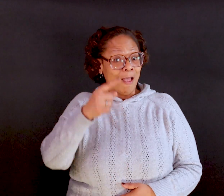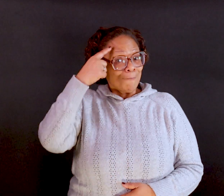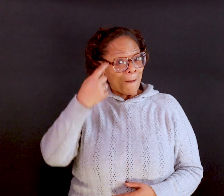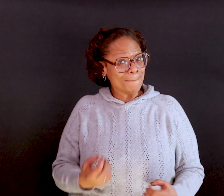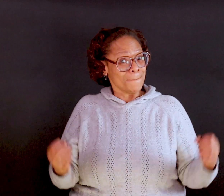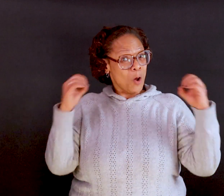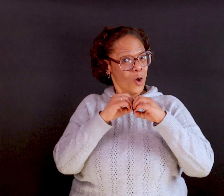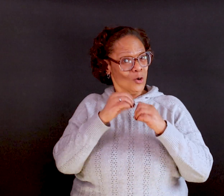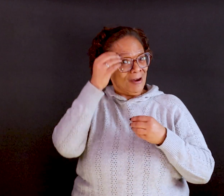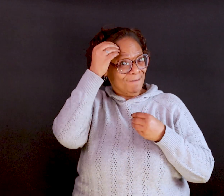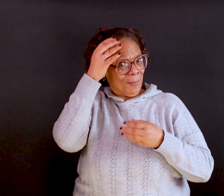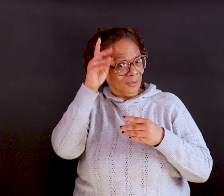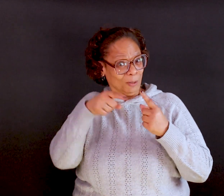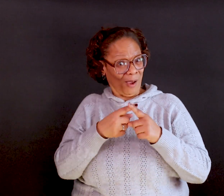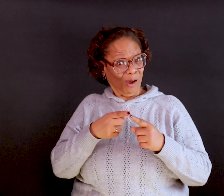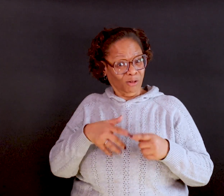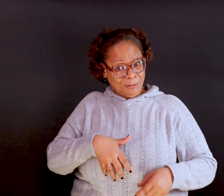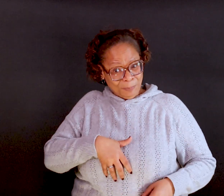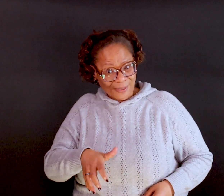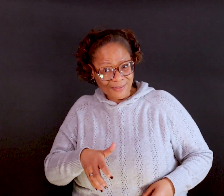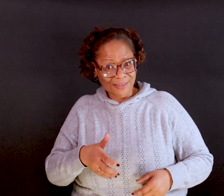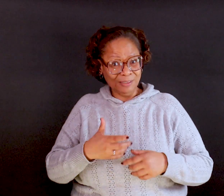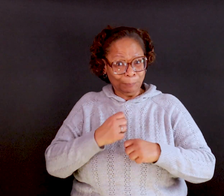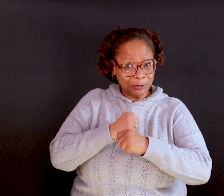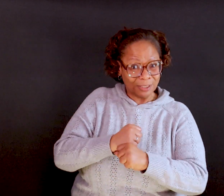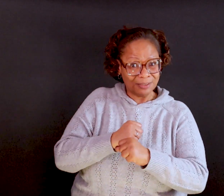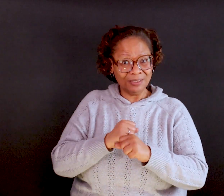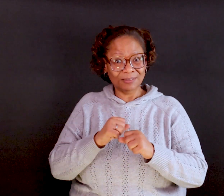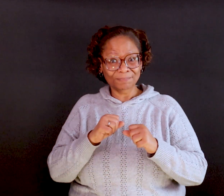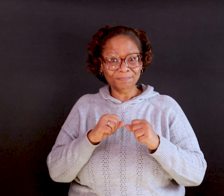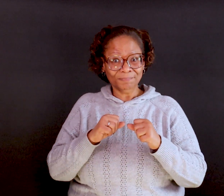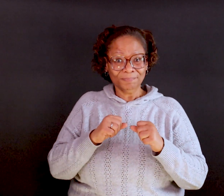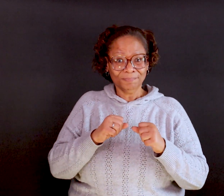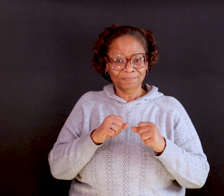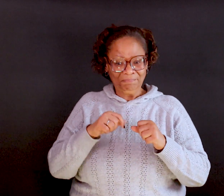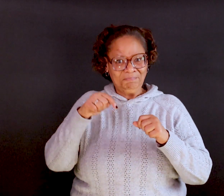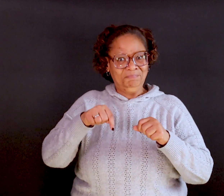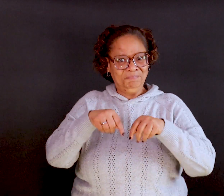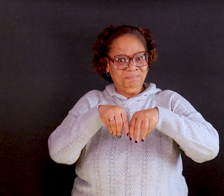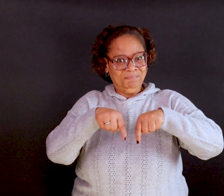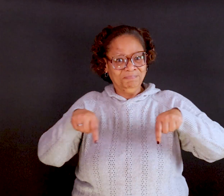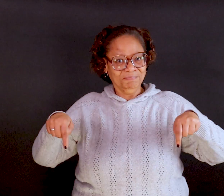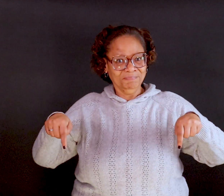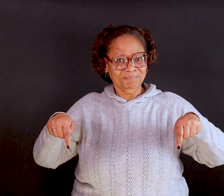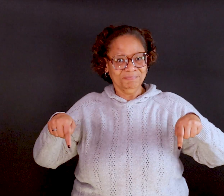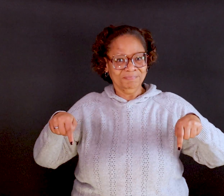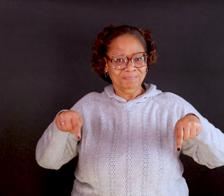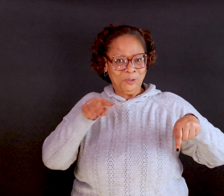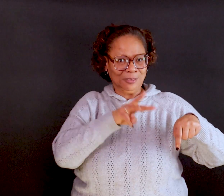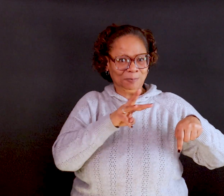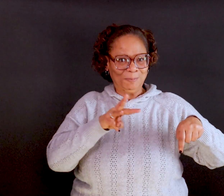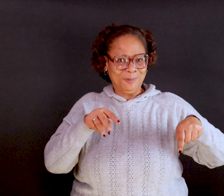For more information, visit CDC RSV immunization to protect infants.